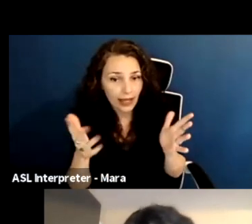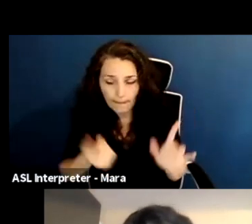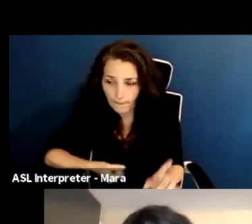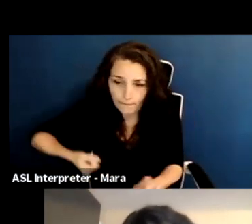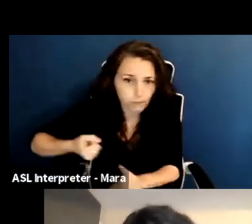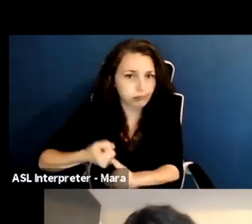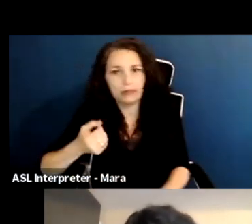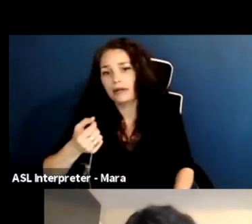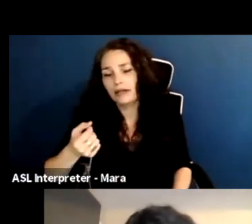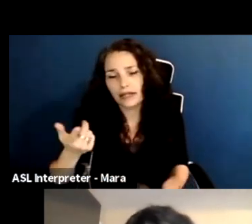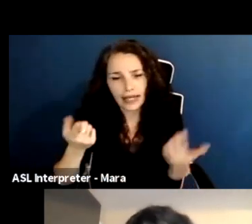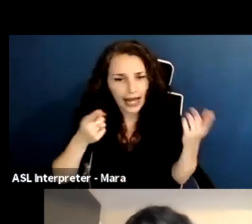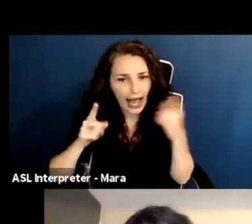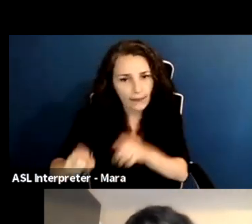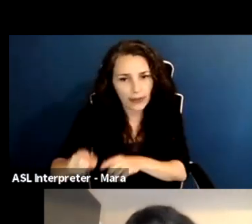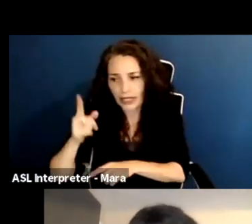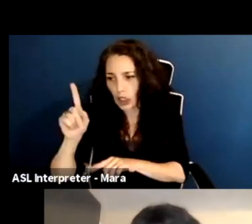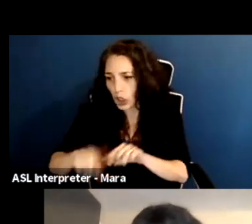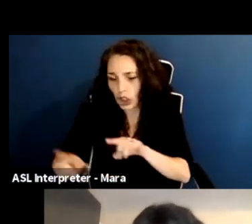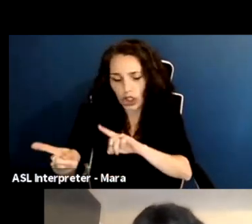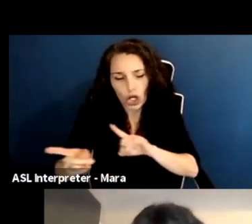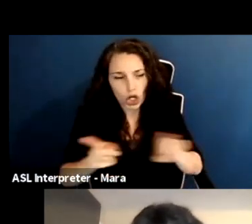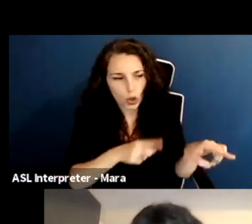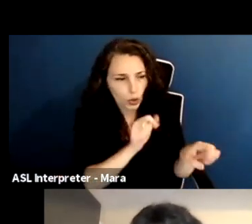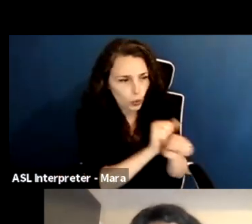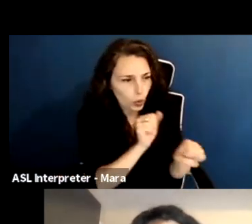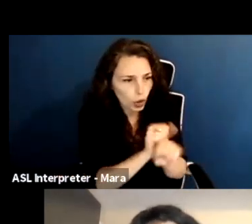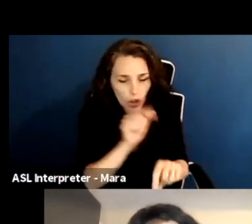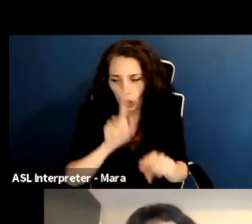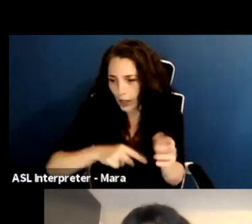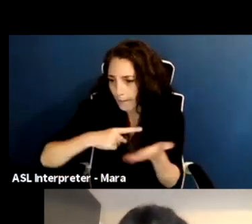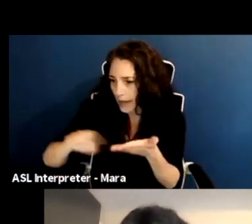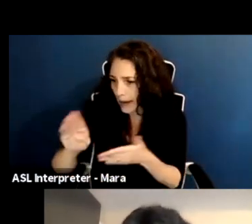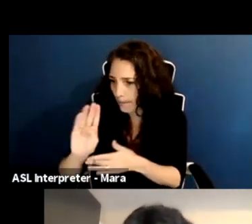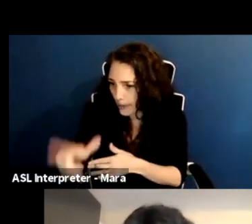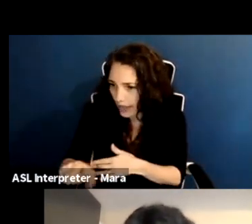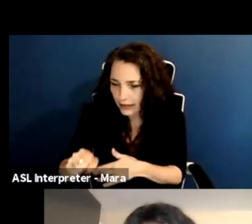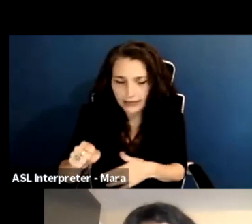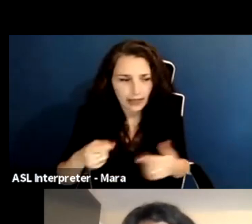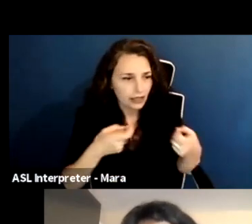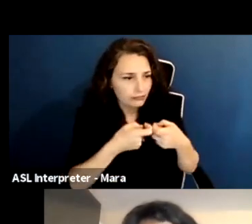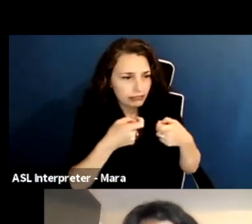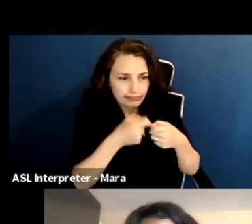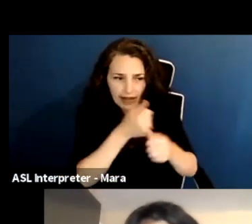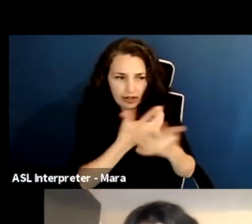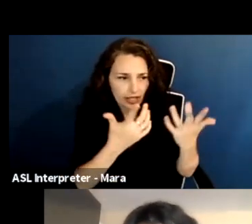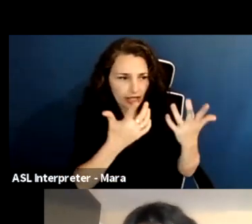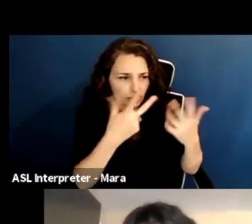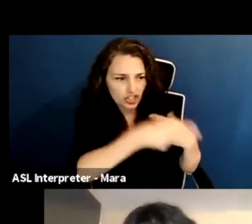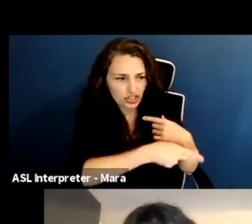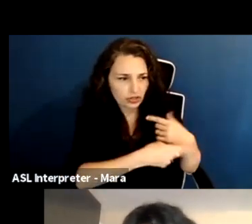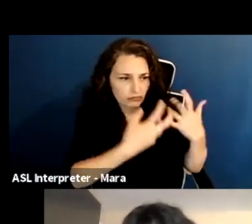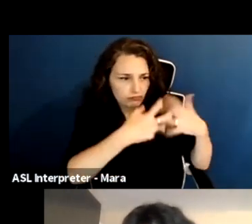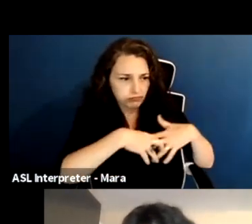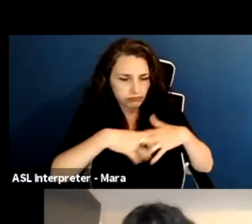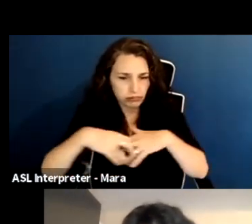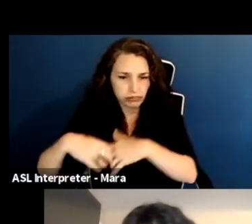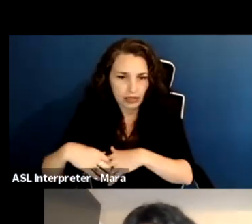they couldn't pay their bills, their utilities were cut off. We were at capacity. At that time we could only house four people at a time.